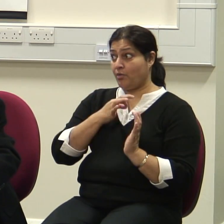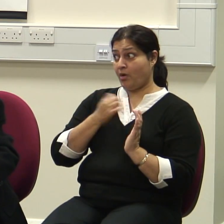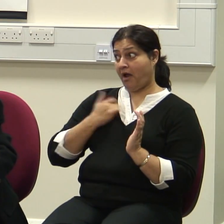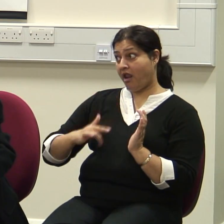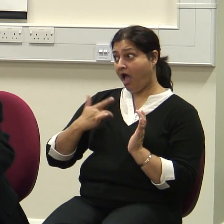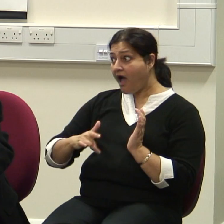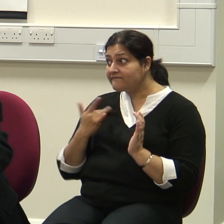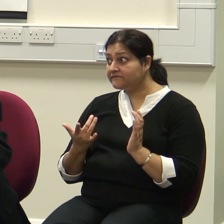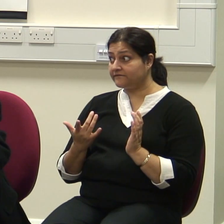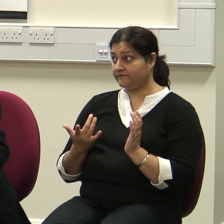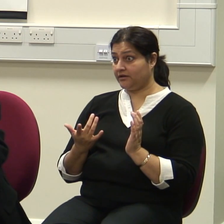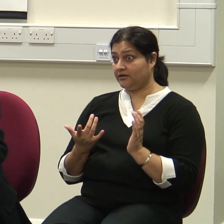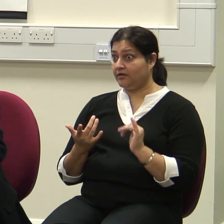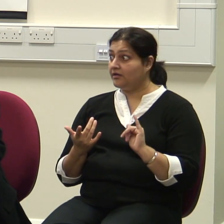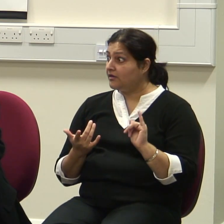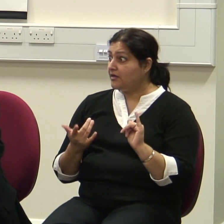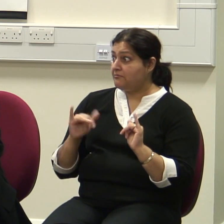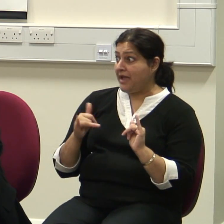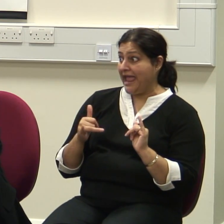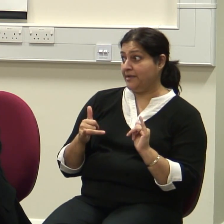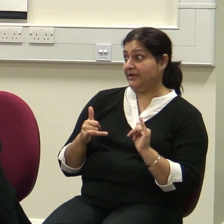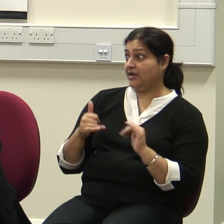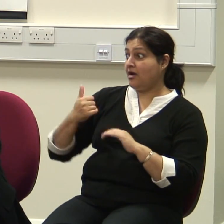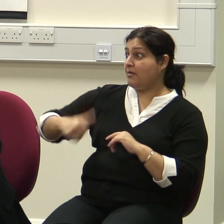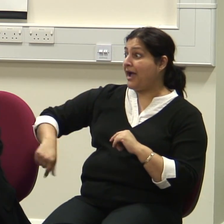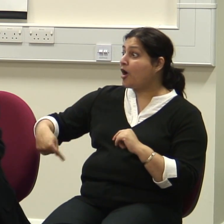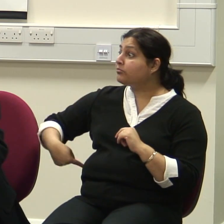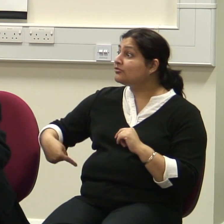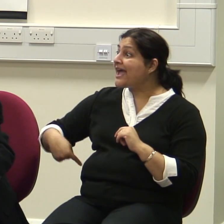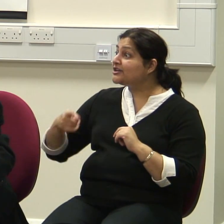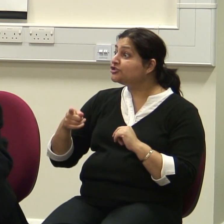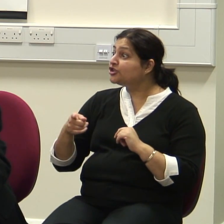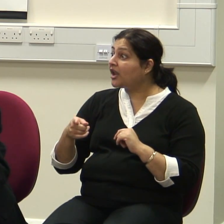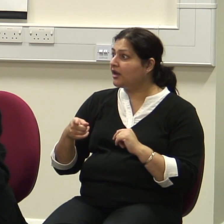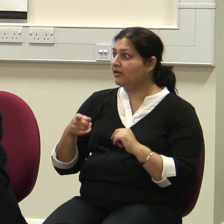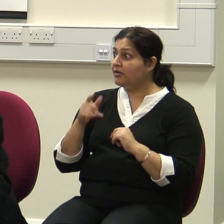it will work, it very often works, it very often doesn’t work and the person is permanently